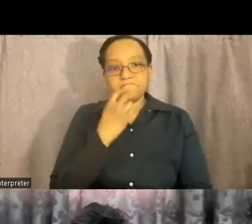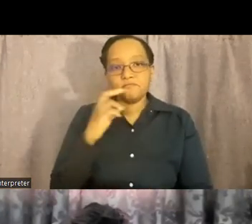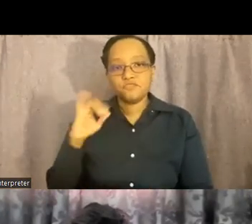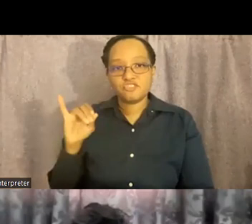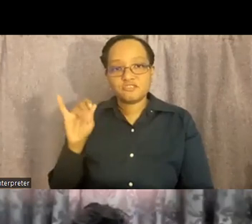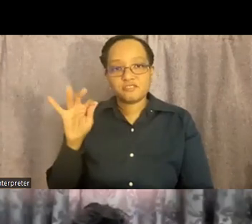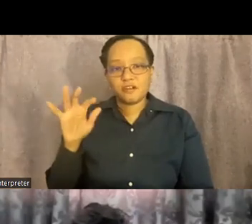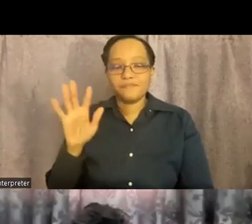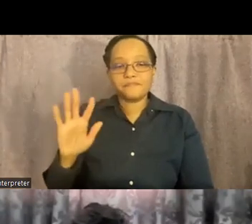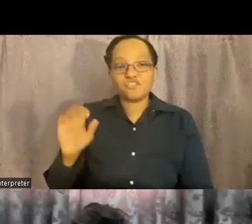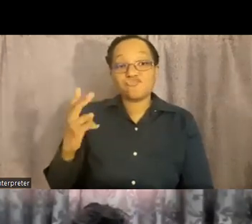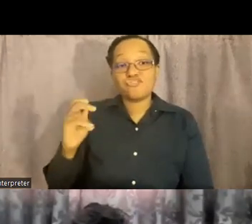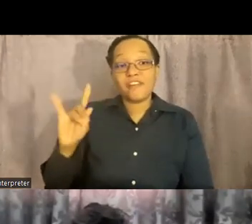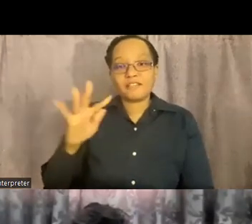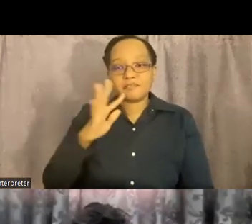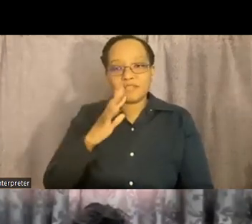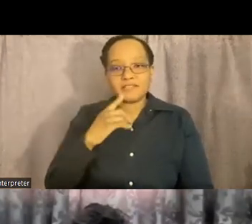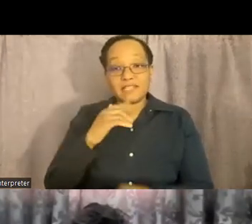How's that?